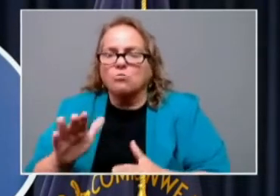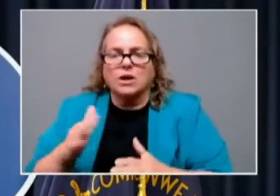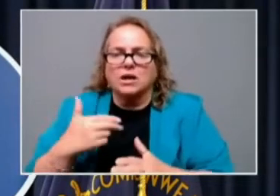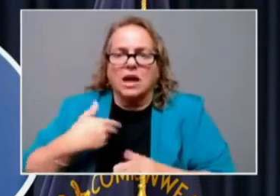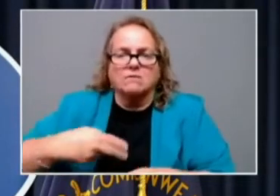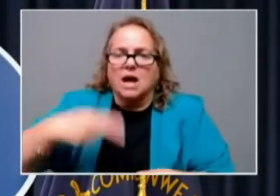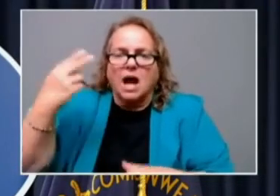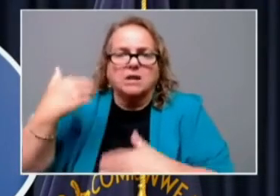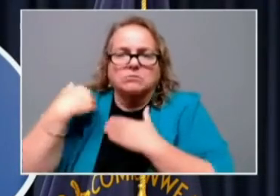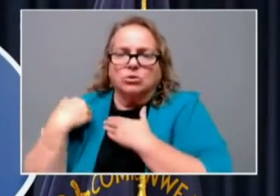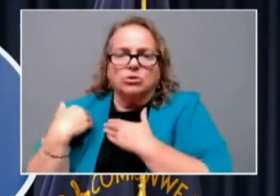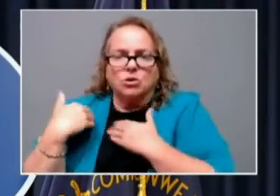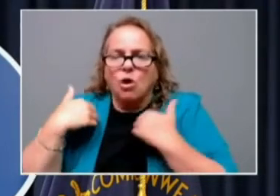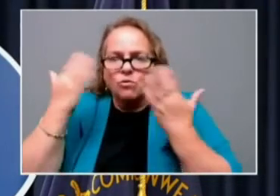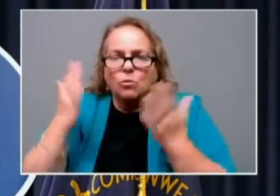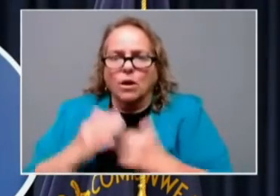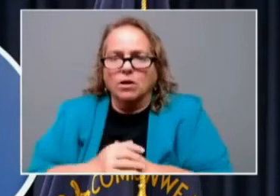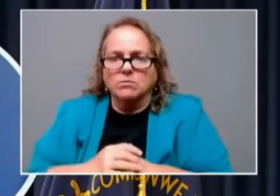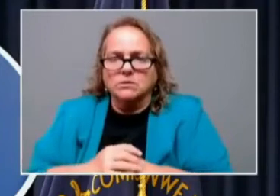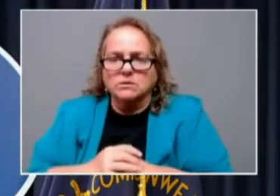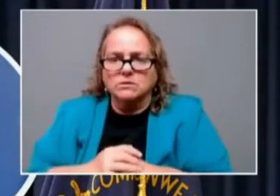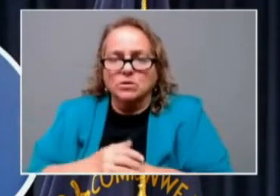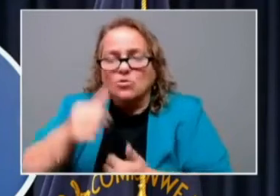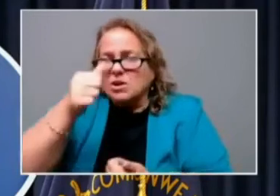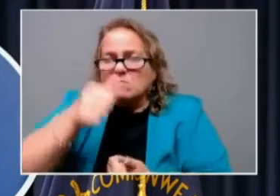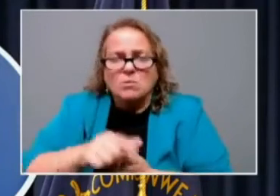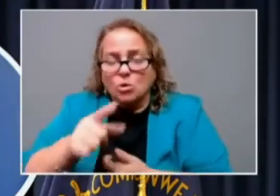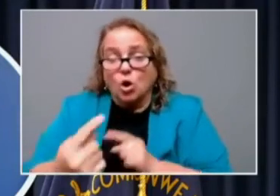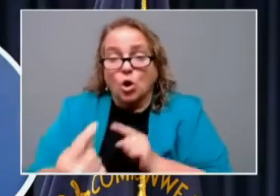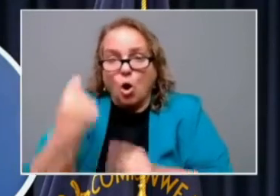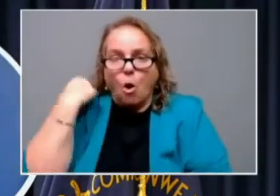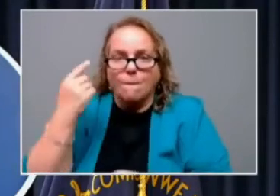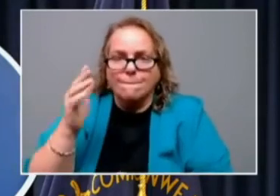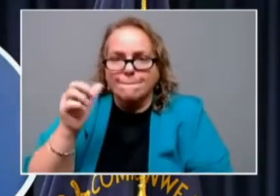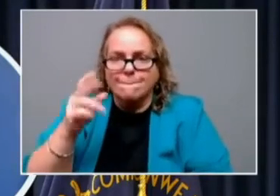we take ourselves back and we always said wearing a mask helps prevent the